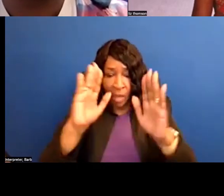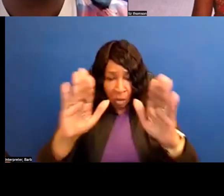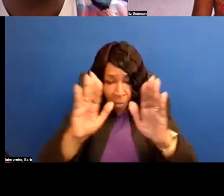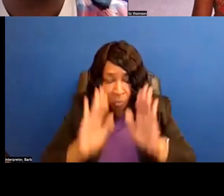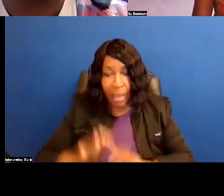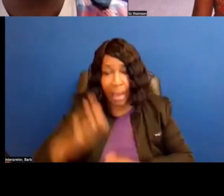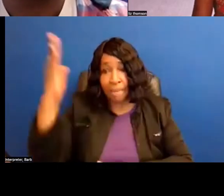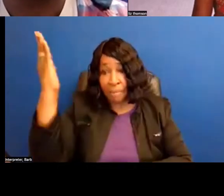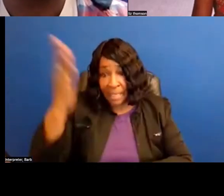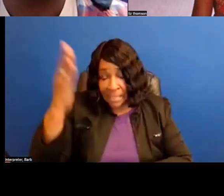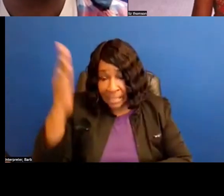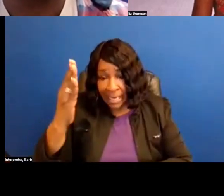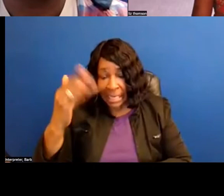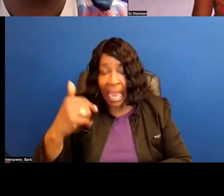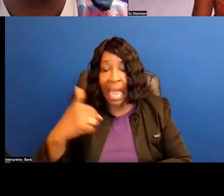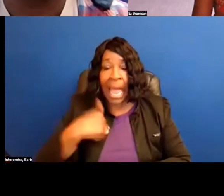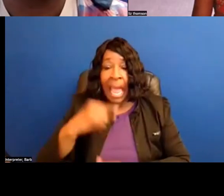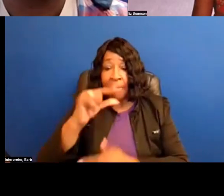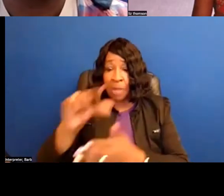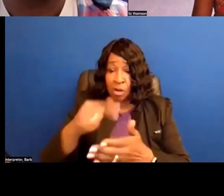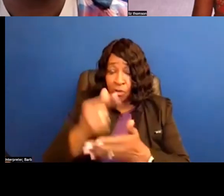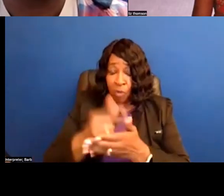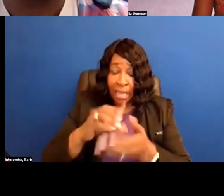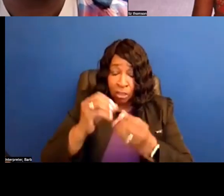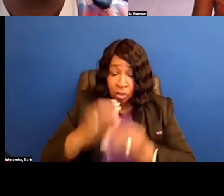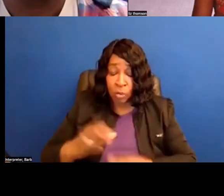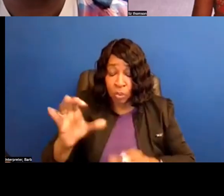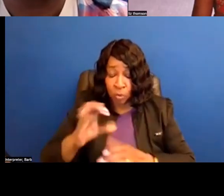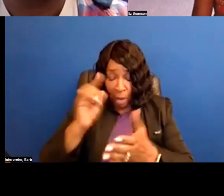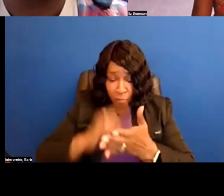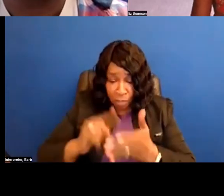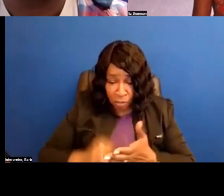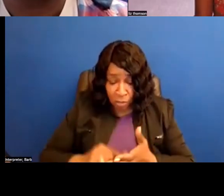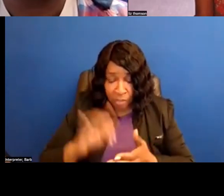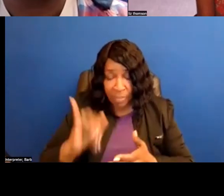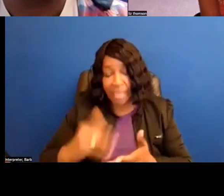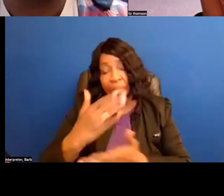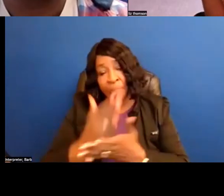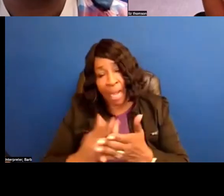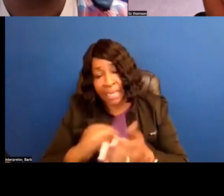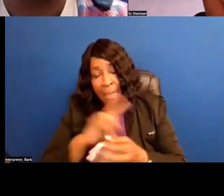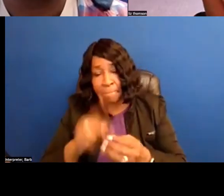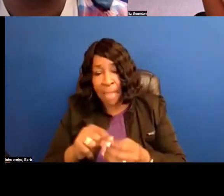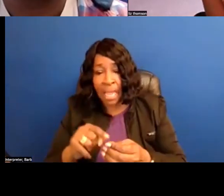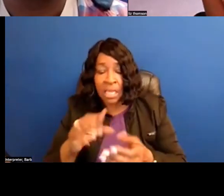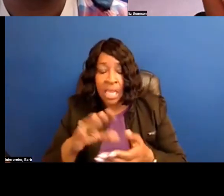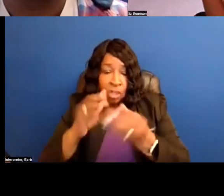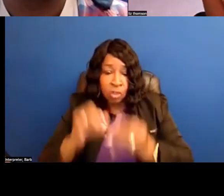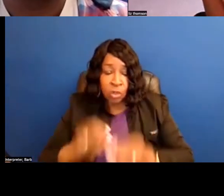I'm a grad student doing research that partly about students with acquired physical disabilities